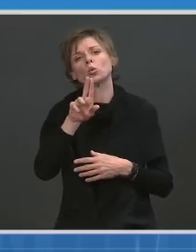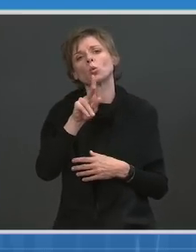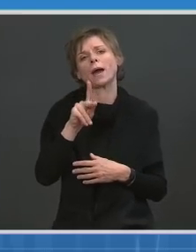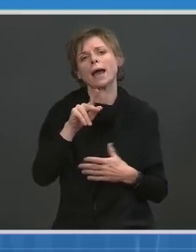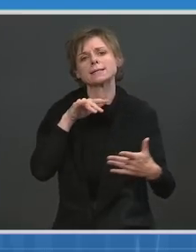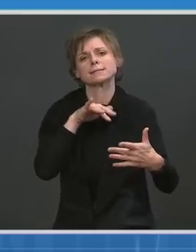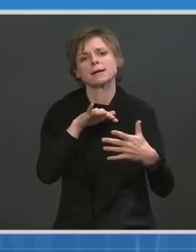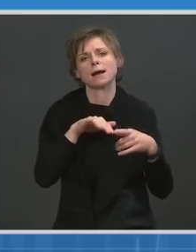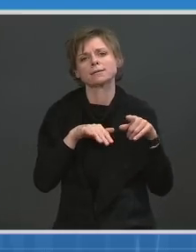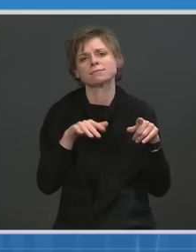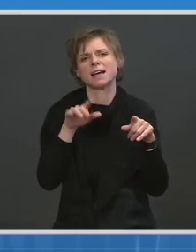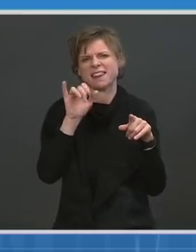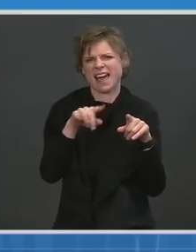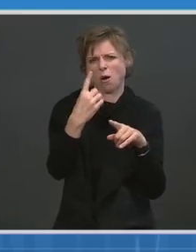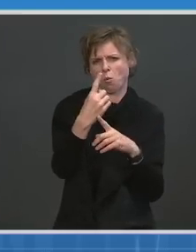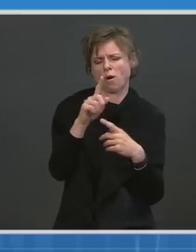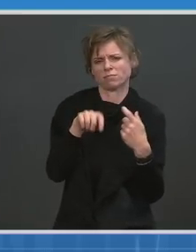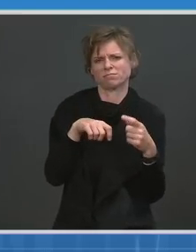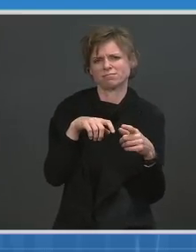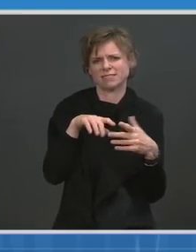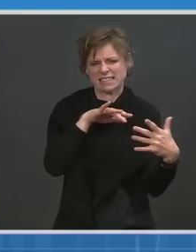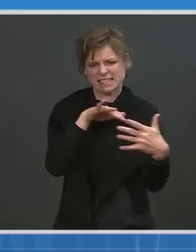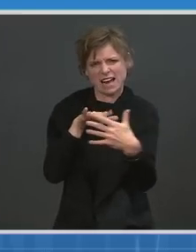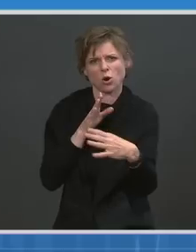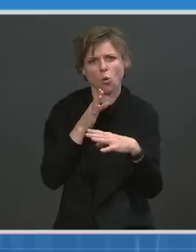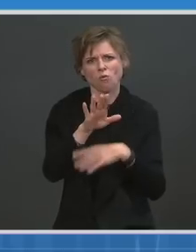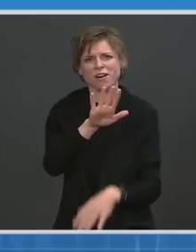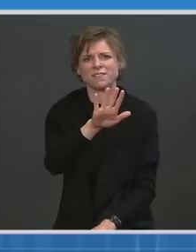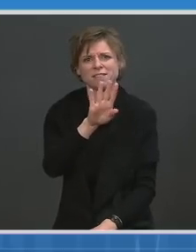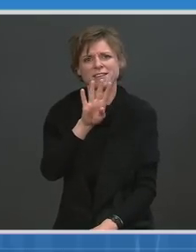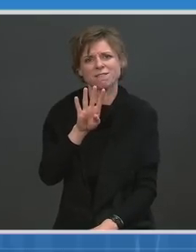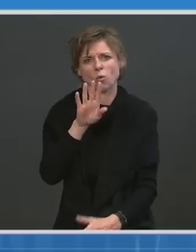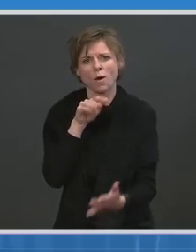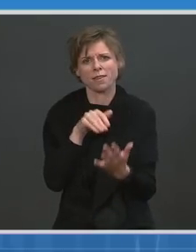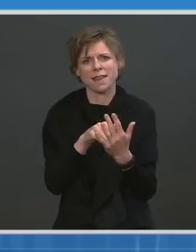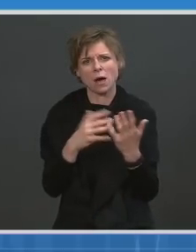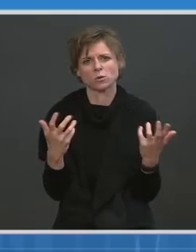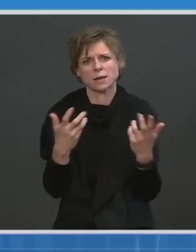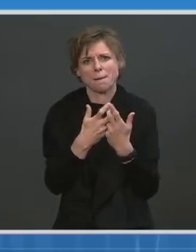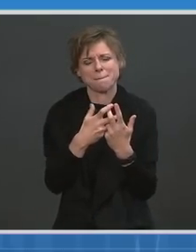looking at over 54,000 matched pairs of participants in the UK,